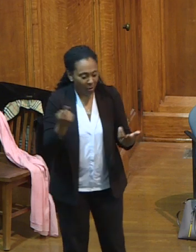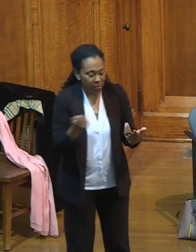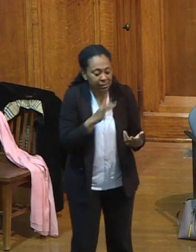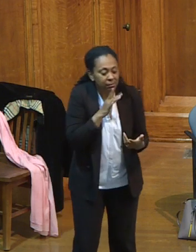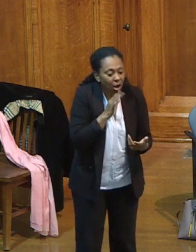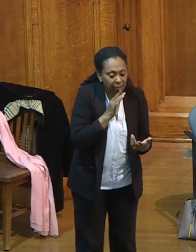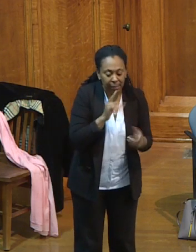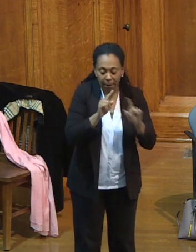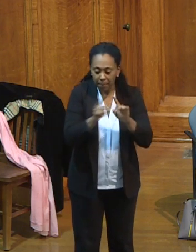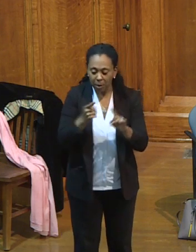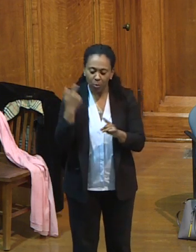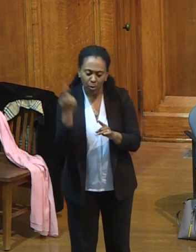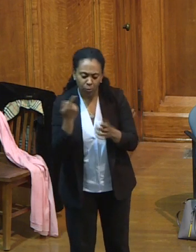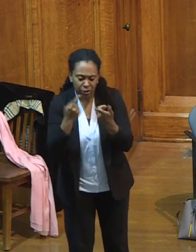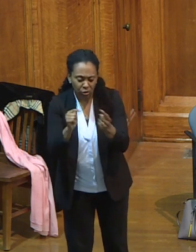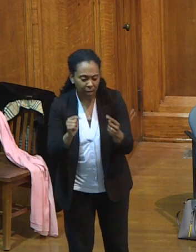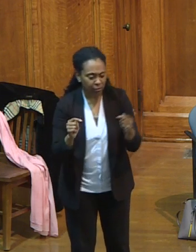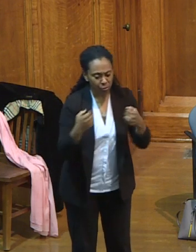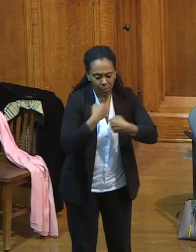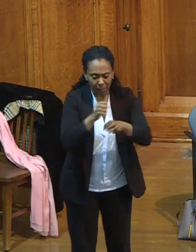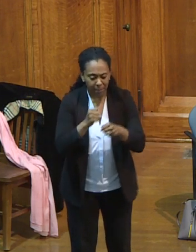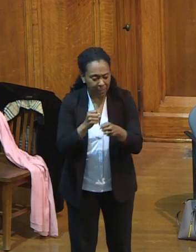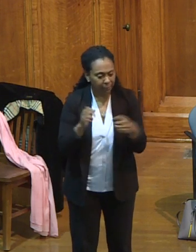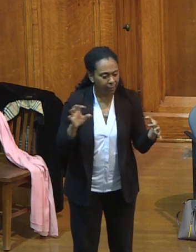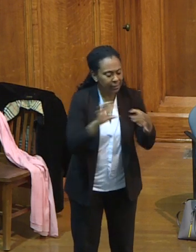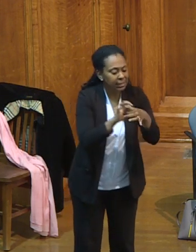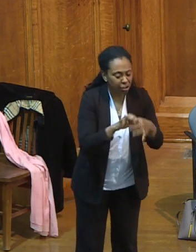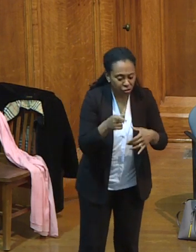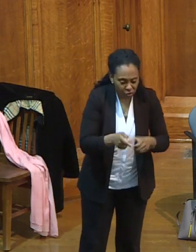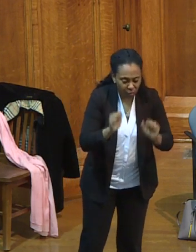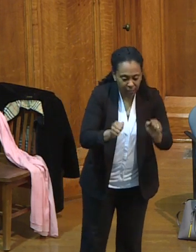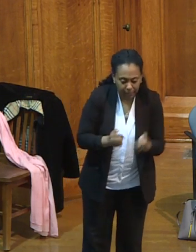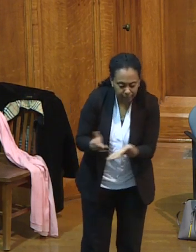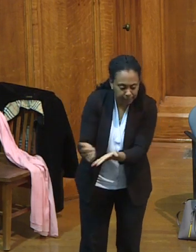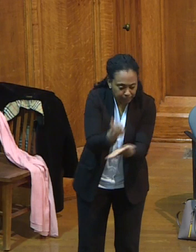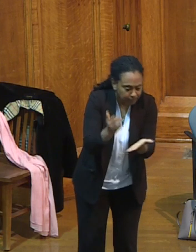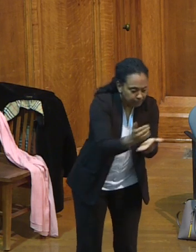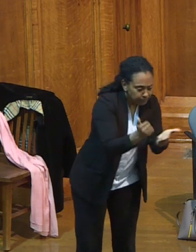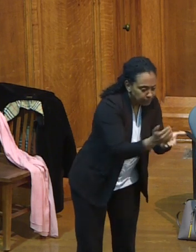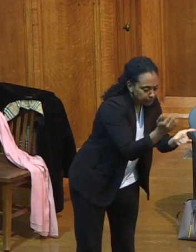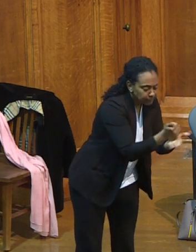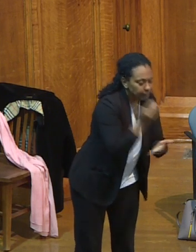for them to be able to, you know, gain knowledge of their environment. I was just curious when you were in Nicaragua,